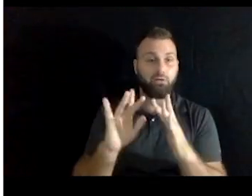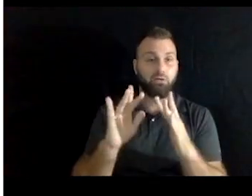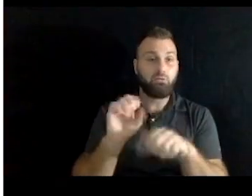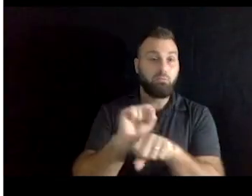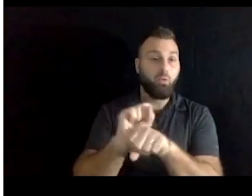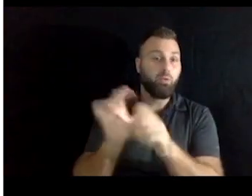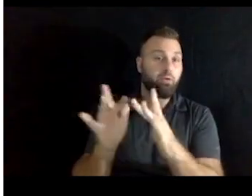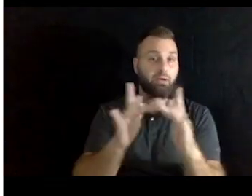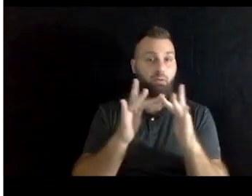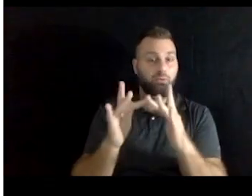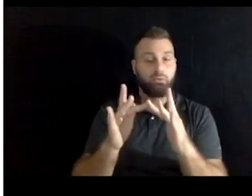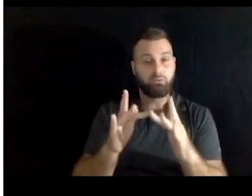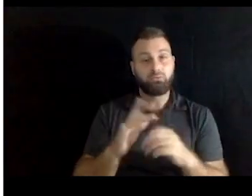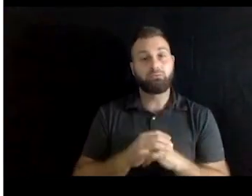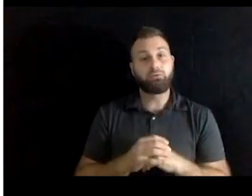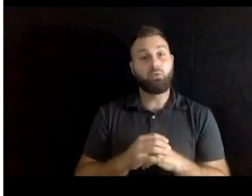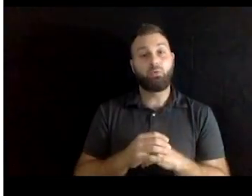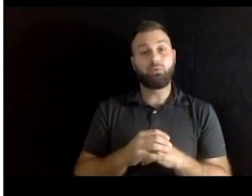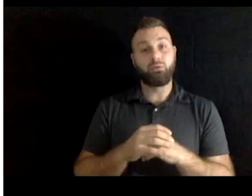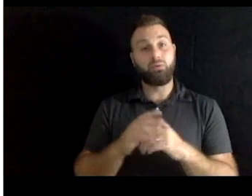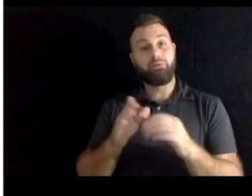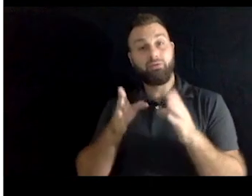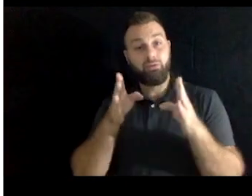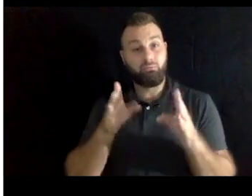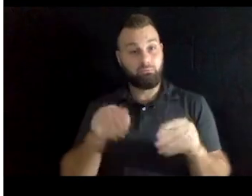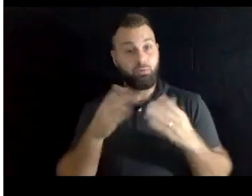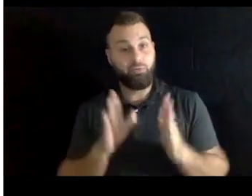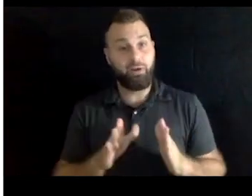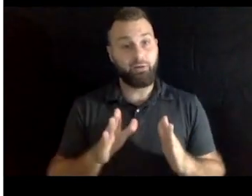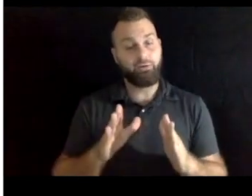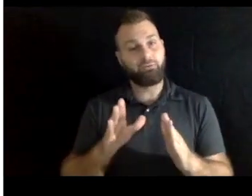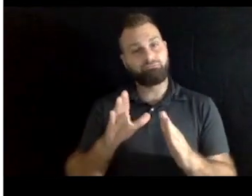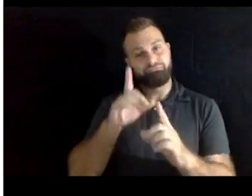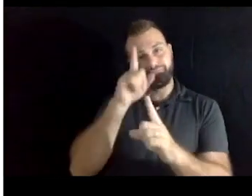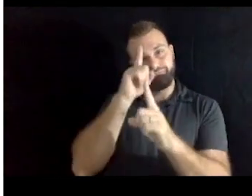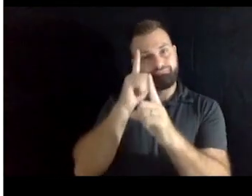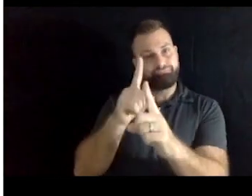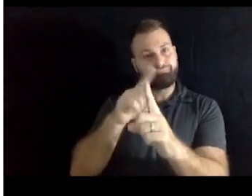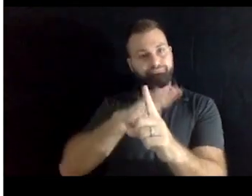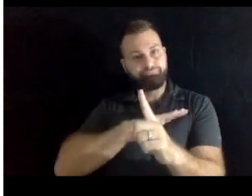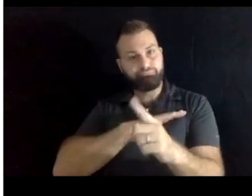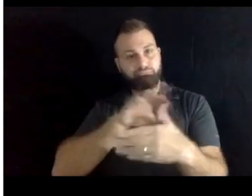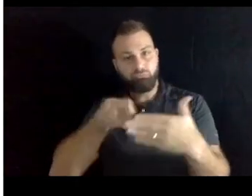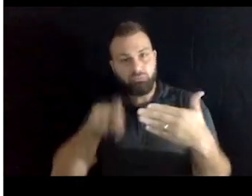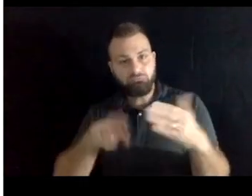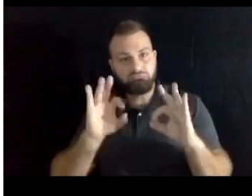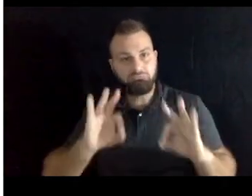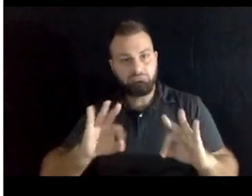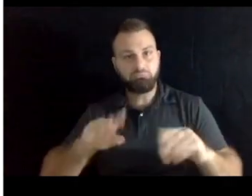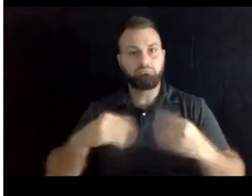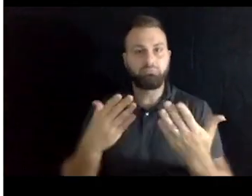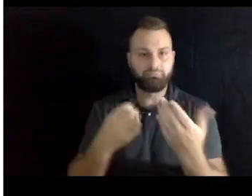the beneficiary achieves certain milestones or outcomes. Assigning ticket is voluntary,